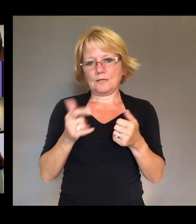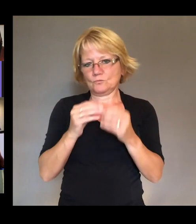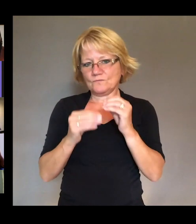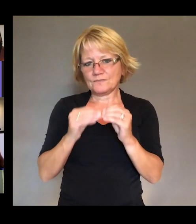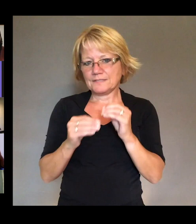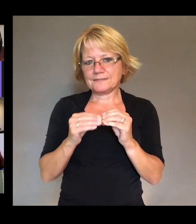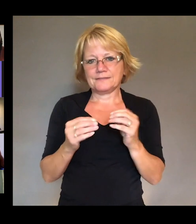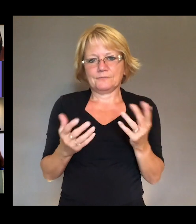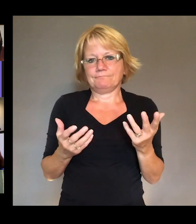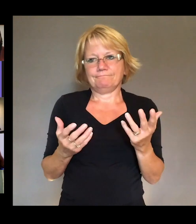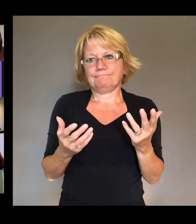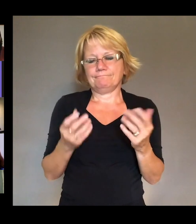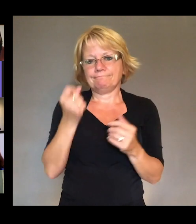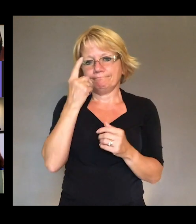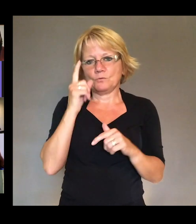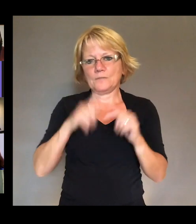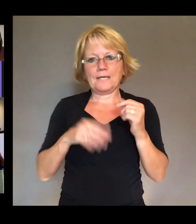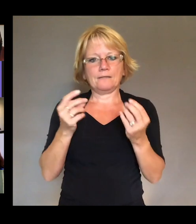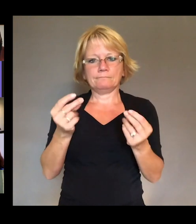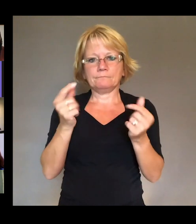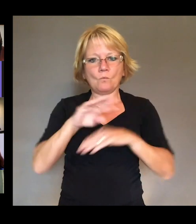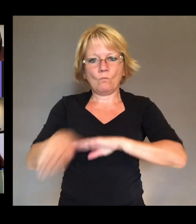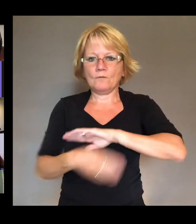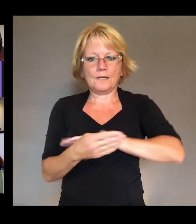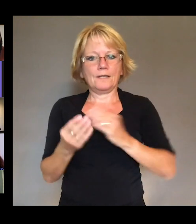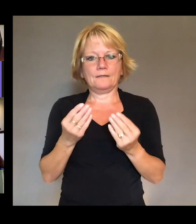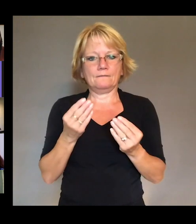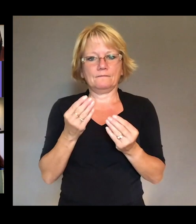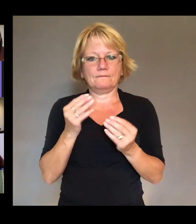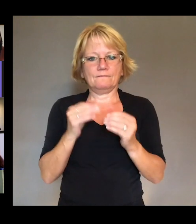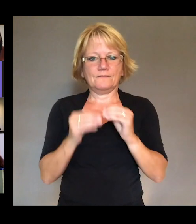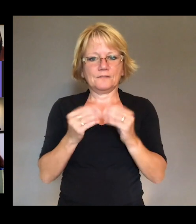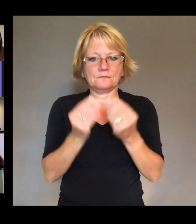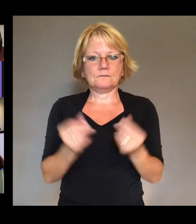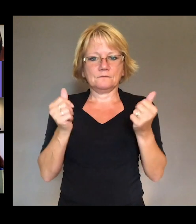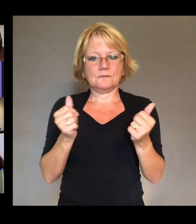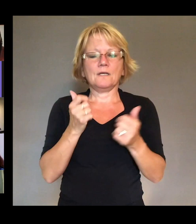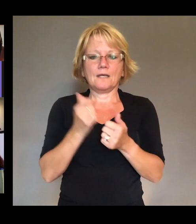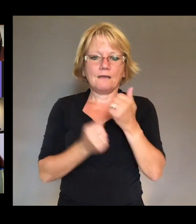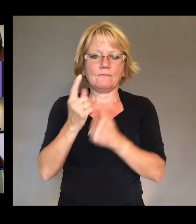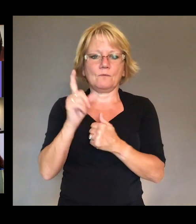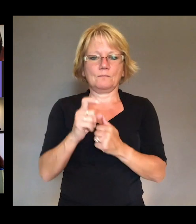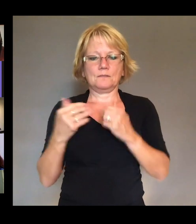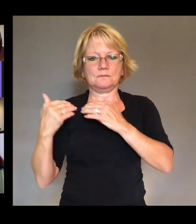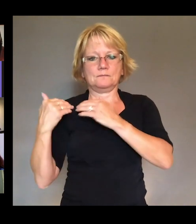and again, this is not something that can be fixed like overnight. This is like work that everybody has to do and not just the special ed population,